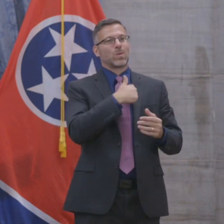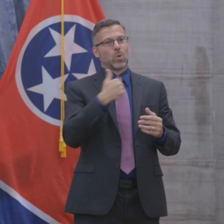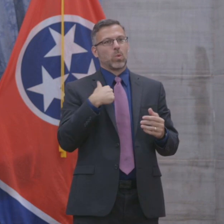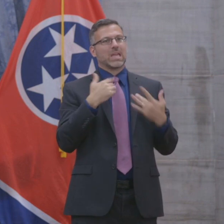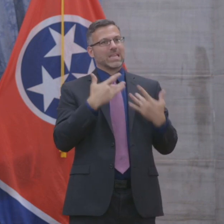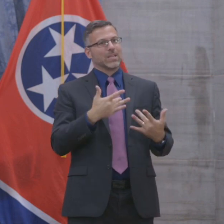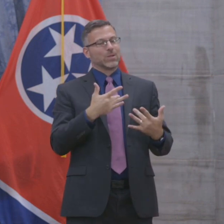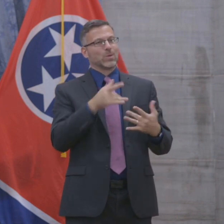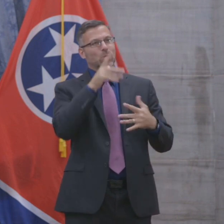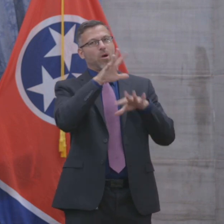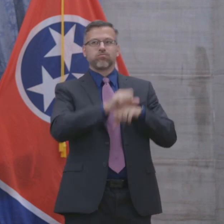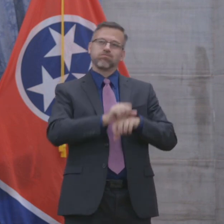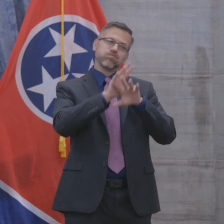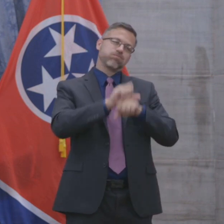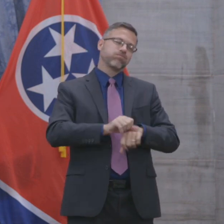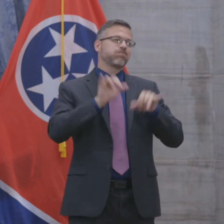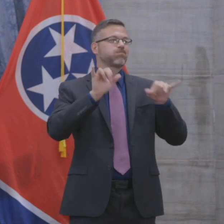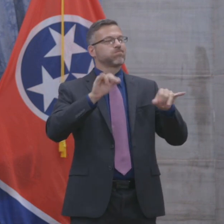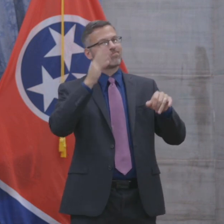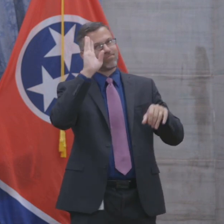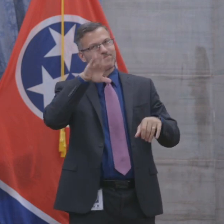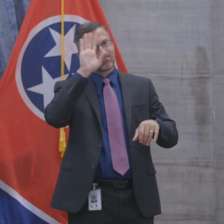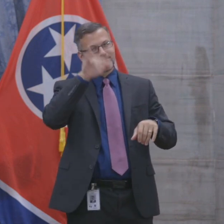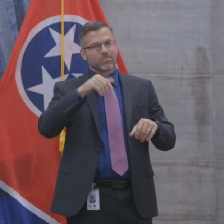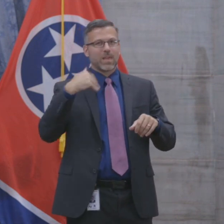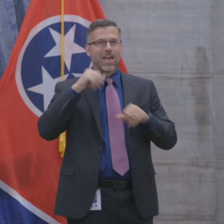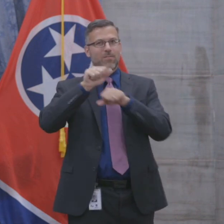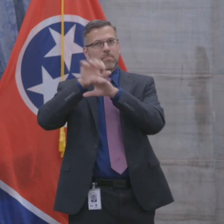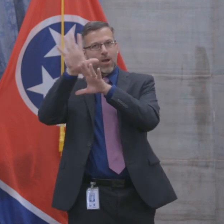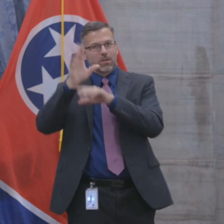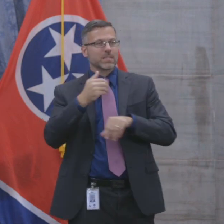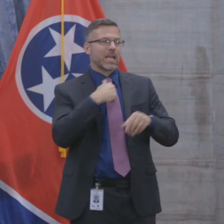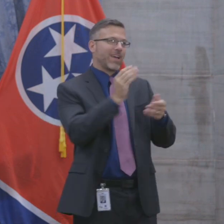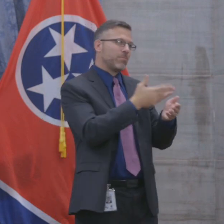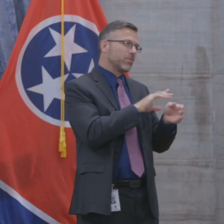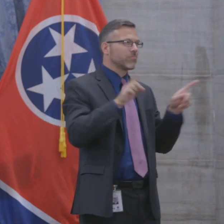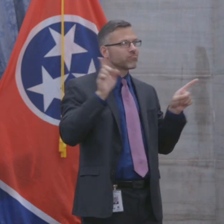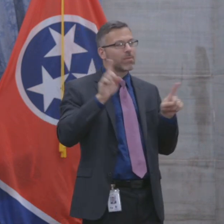vacationers and those who came here to work. To do business.